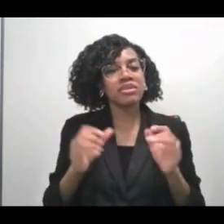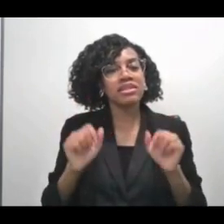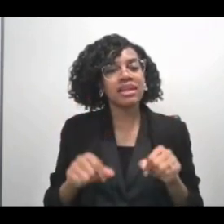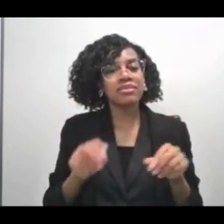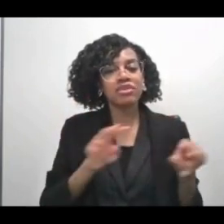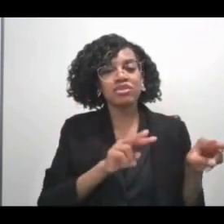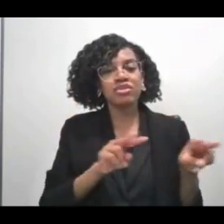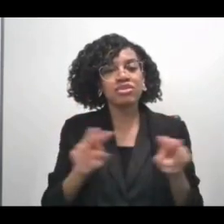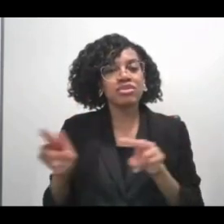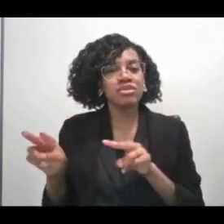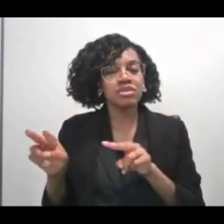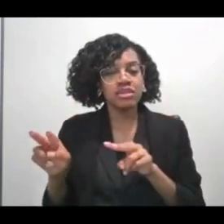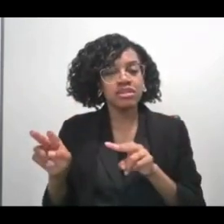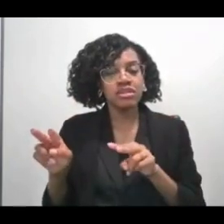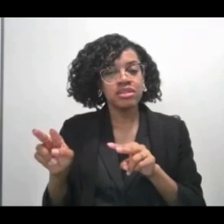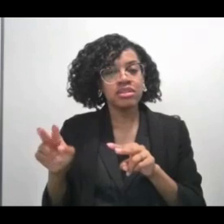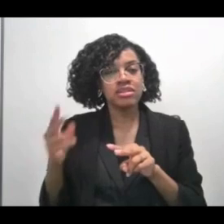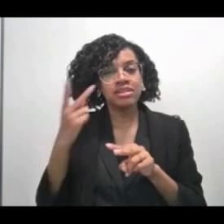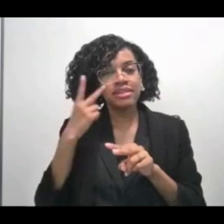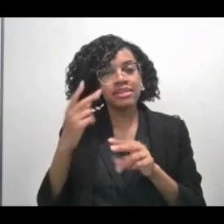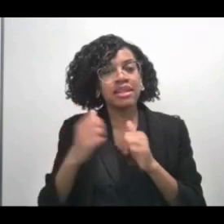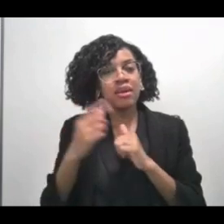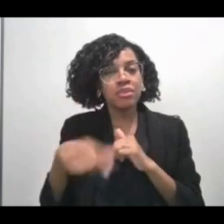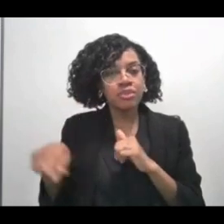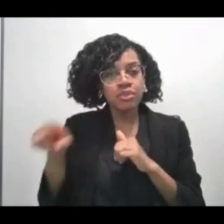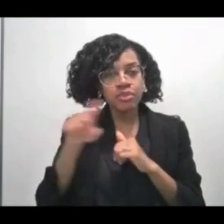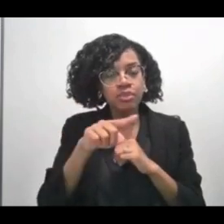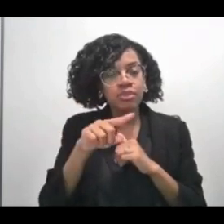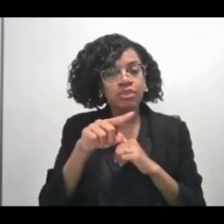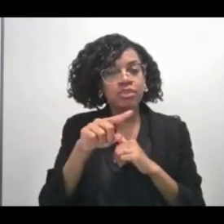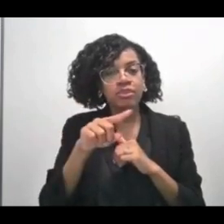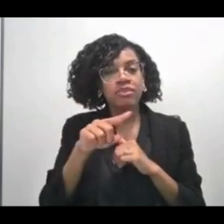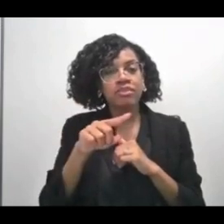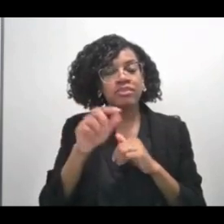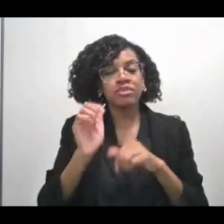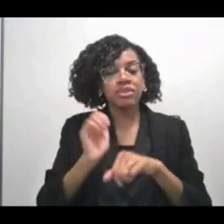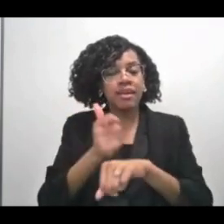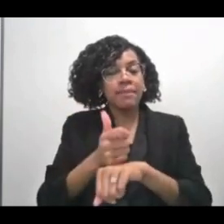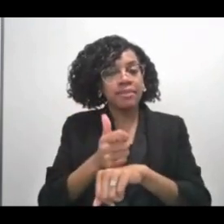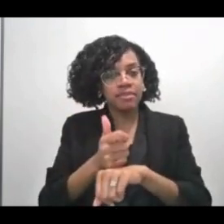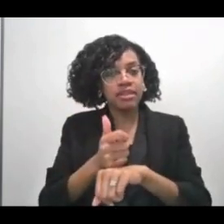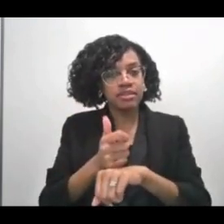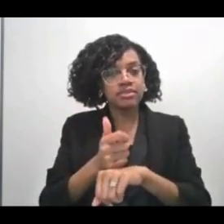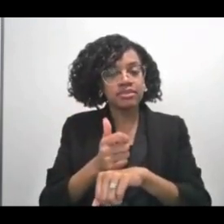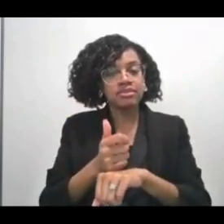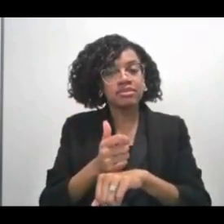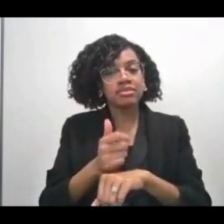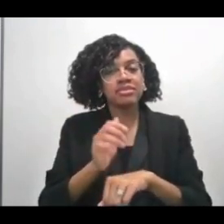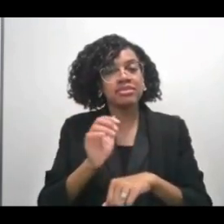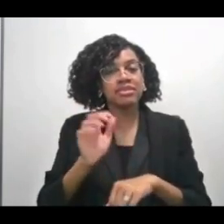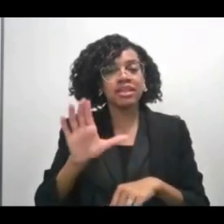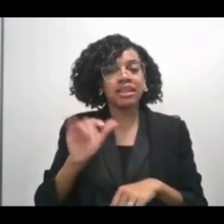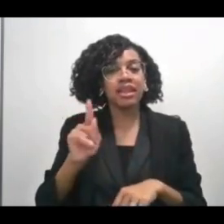you might implement our notions of enhancing climate resilience,